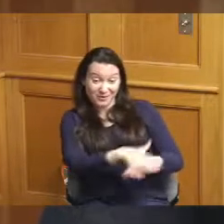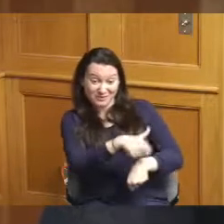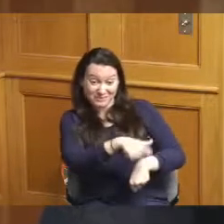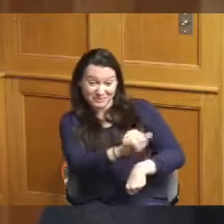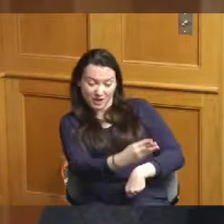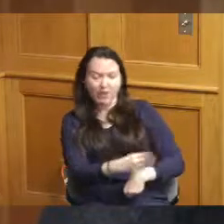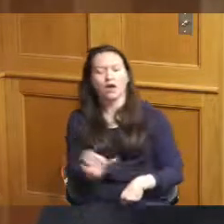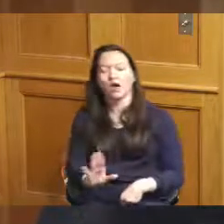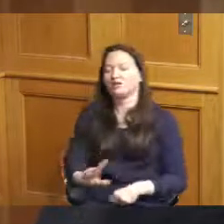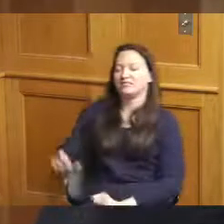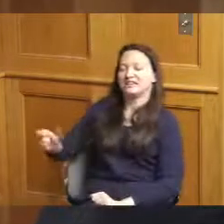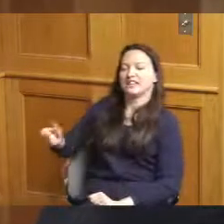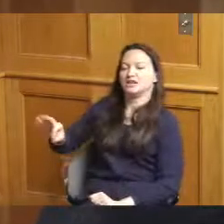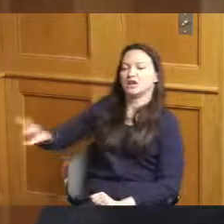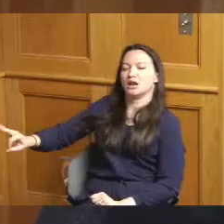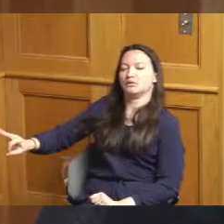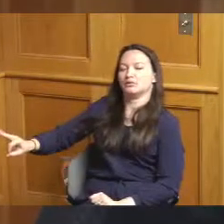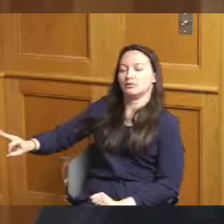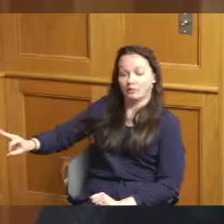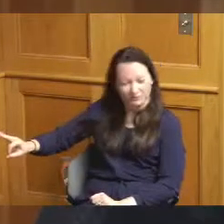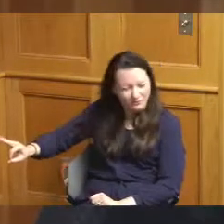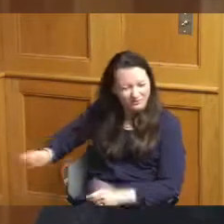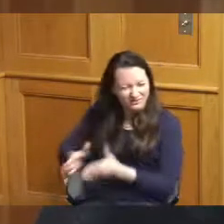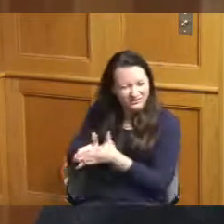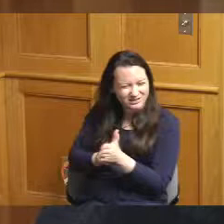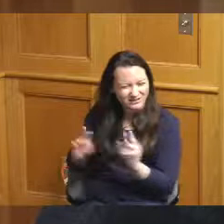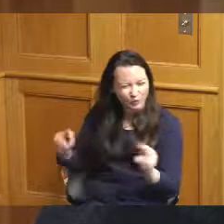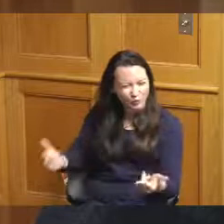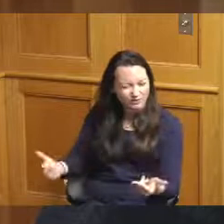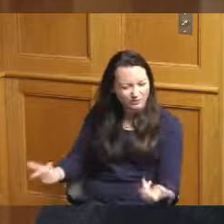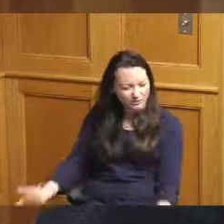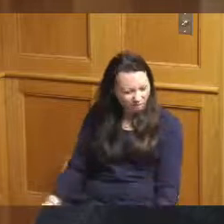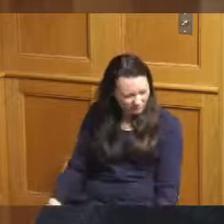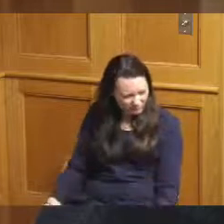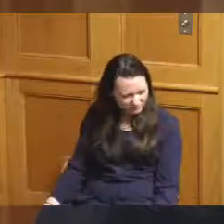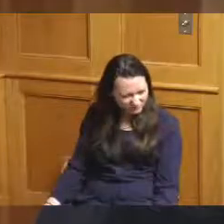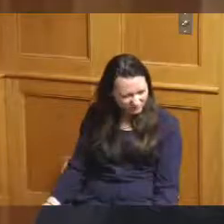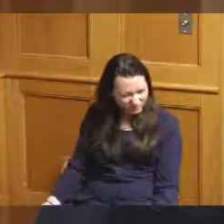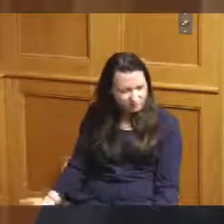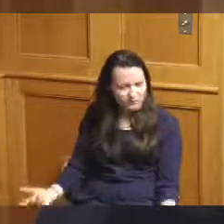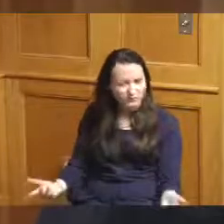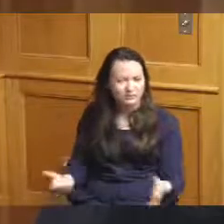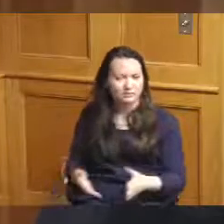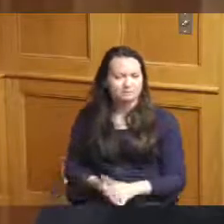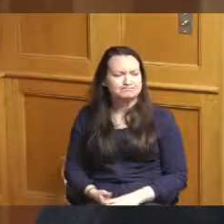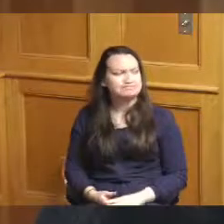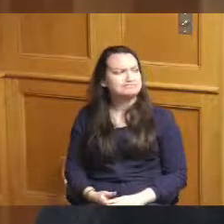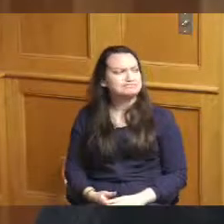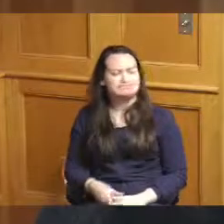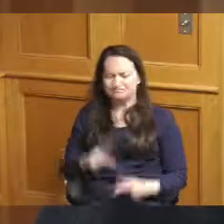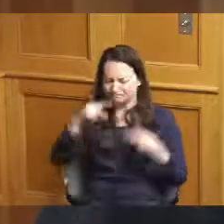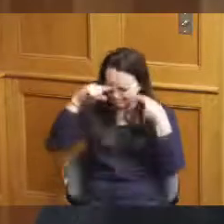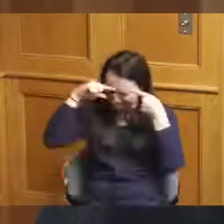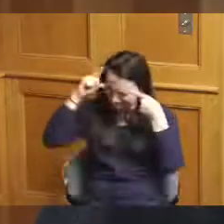this incentive isn't hitting the mark and I'm just I'm just thinking through the incentive now